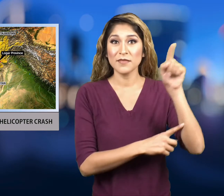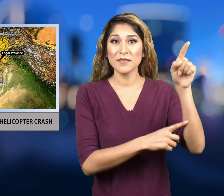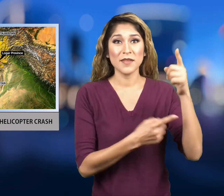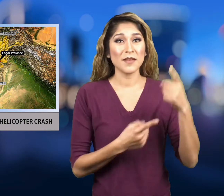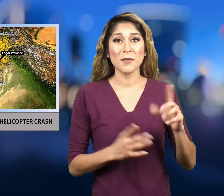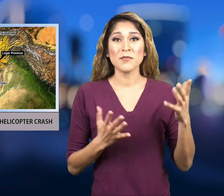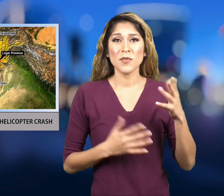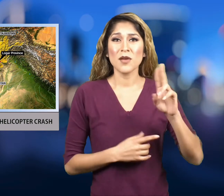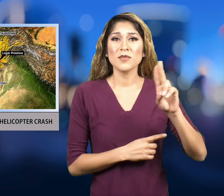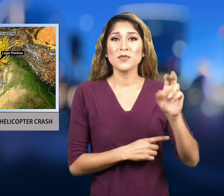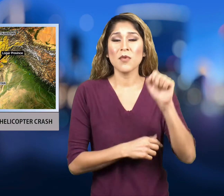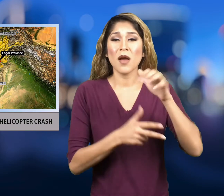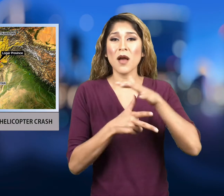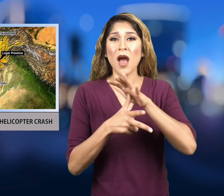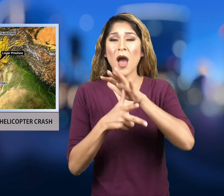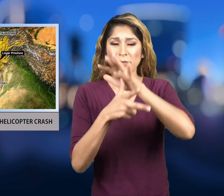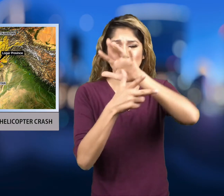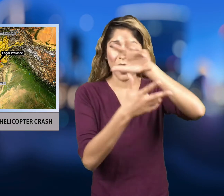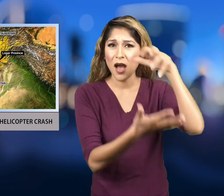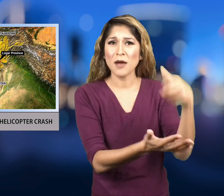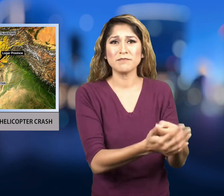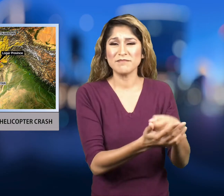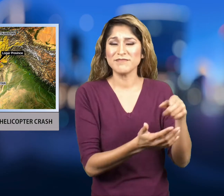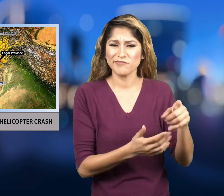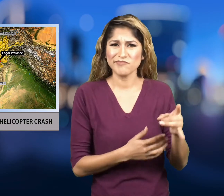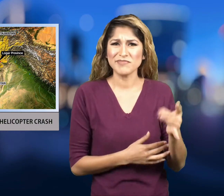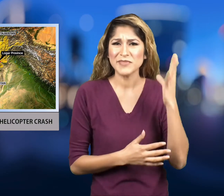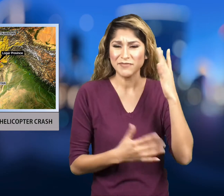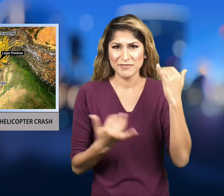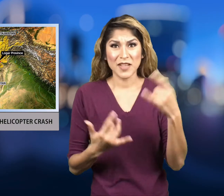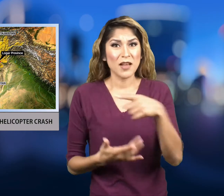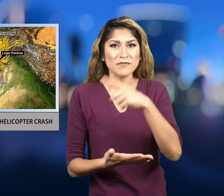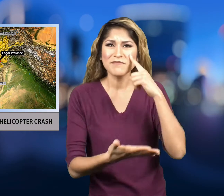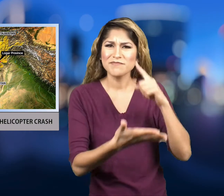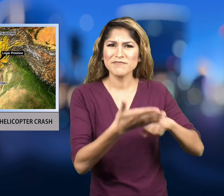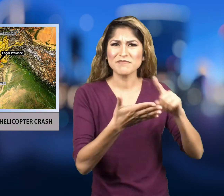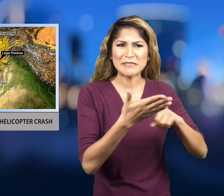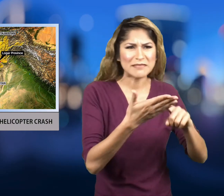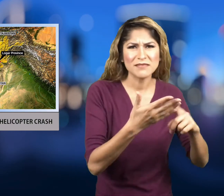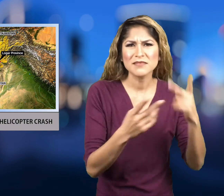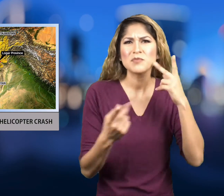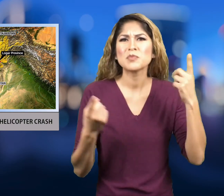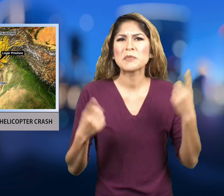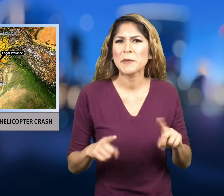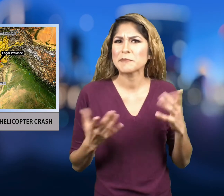an investigation is under way in a deadly U.S. helicopter crash.